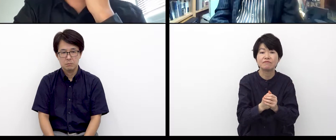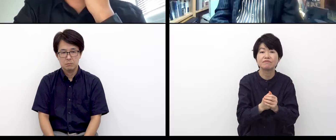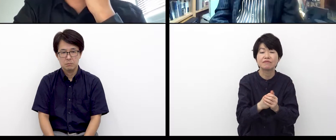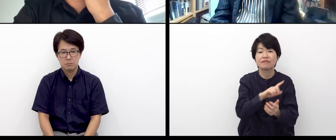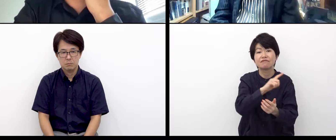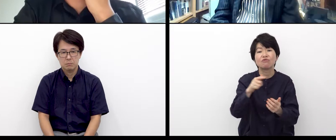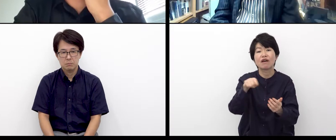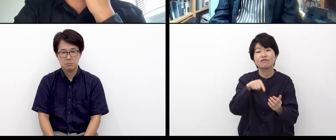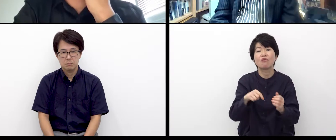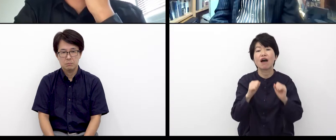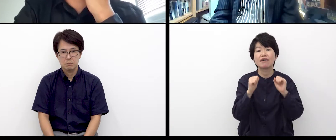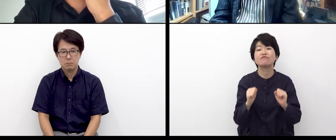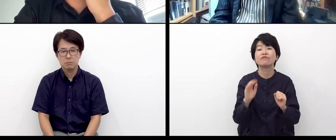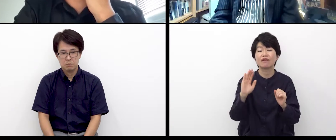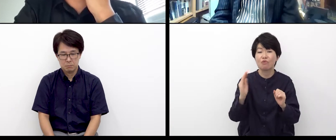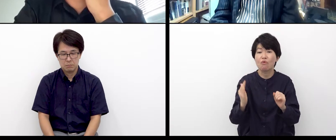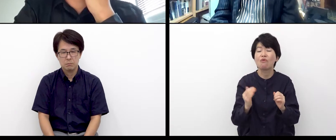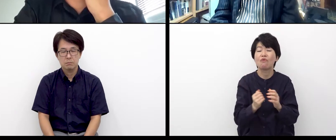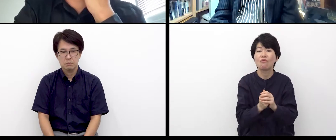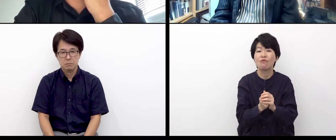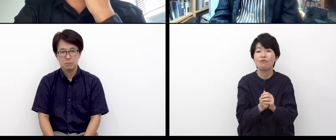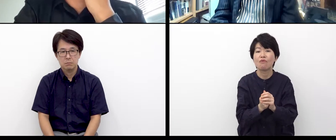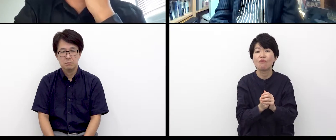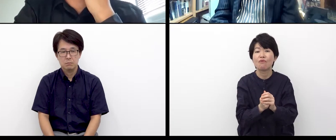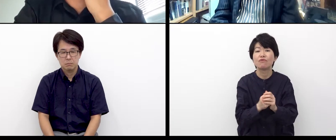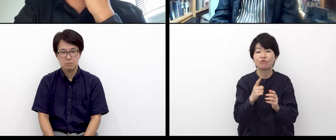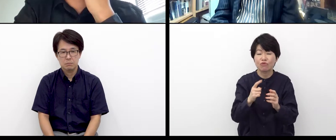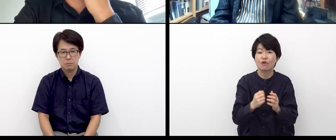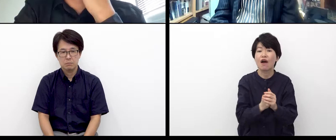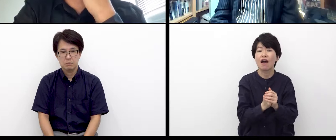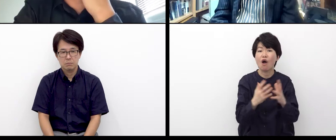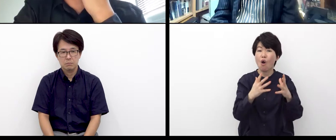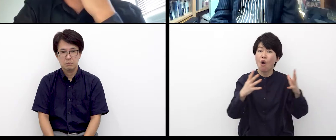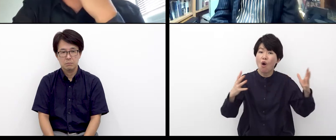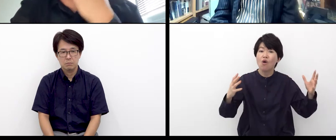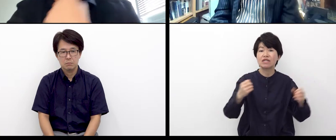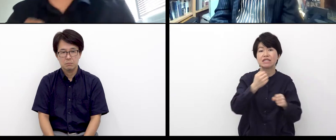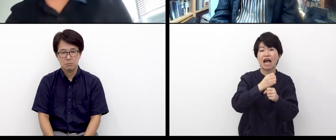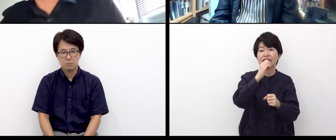not only had a plenty of time enough to make huge pieces of art,